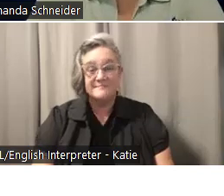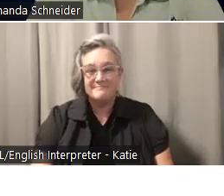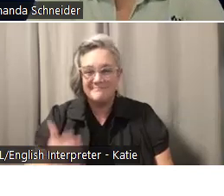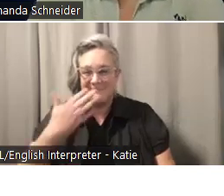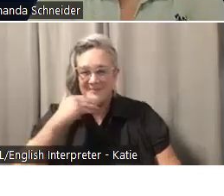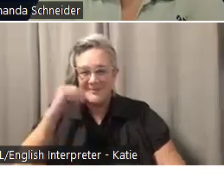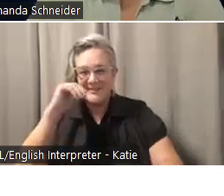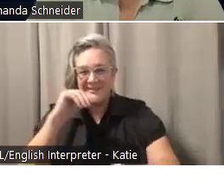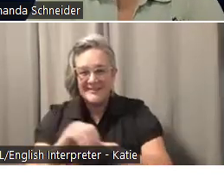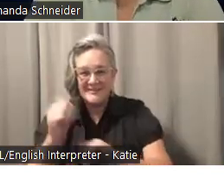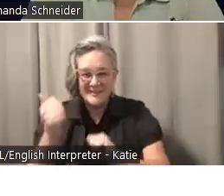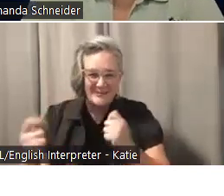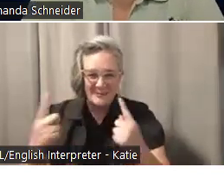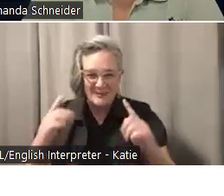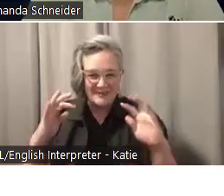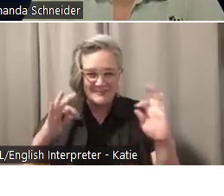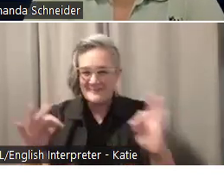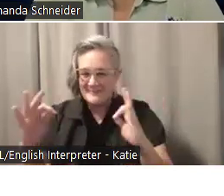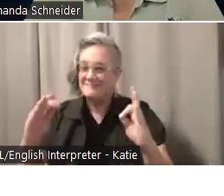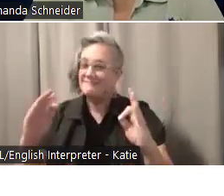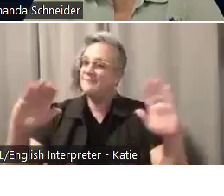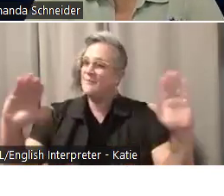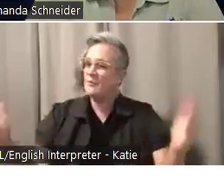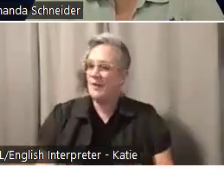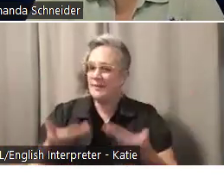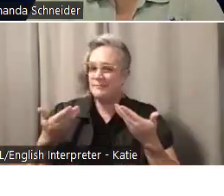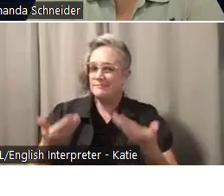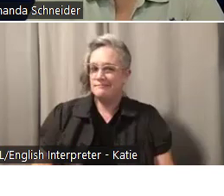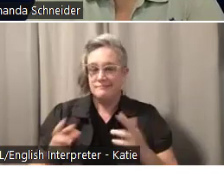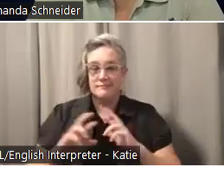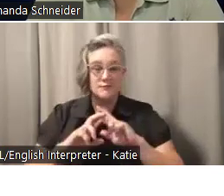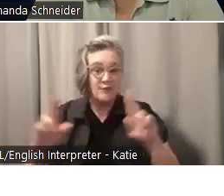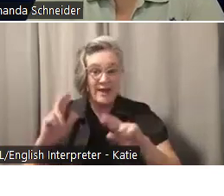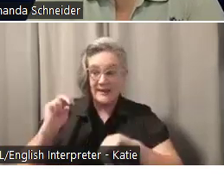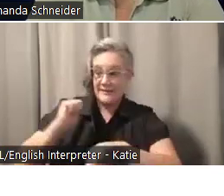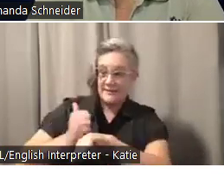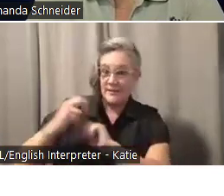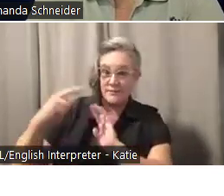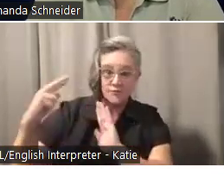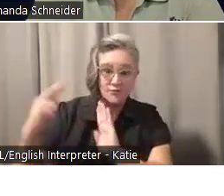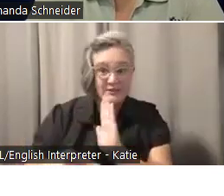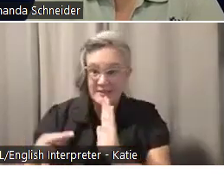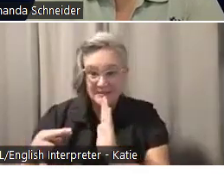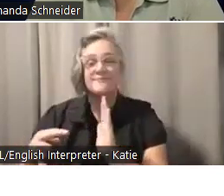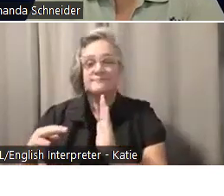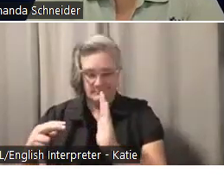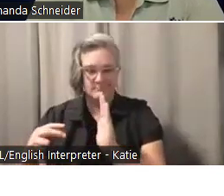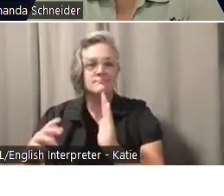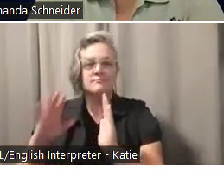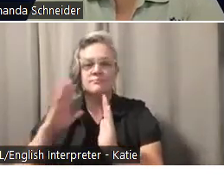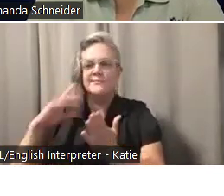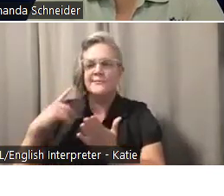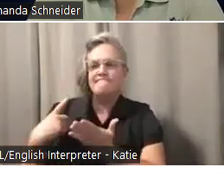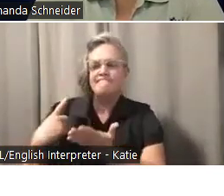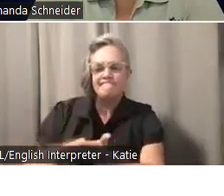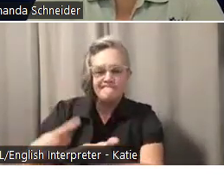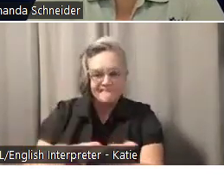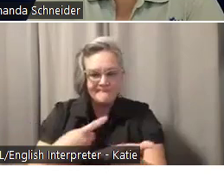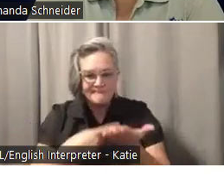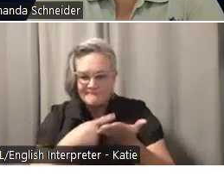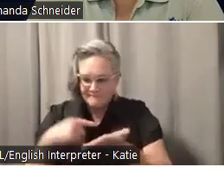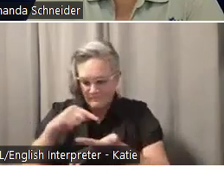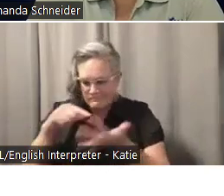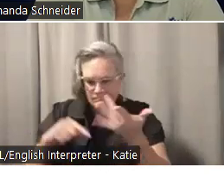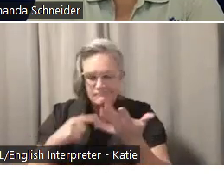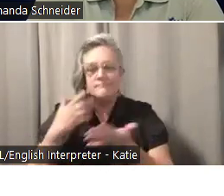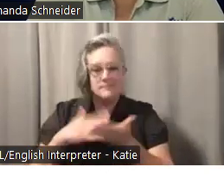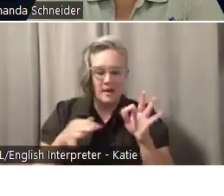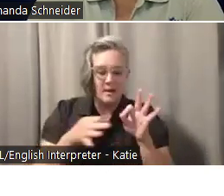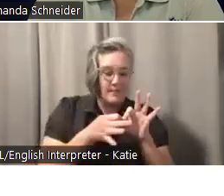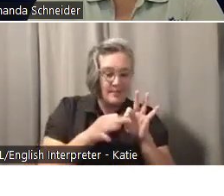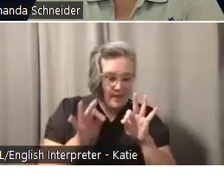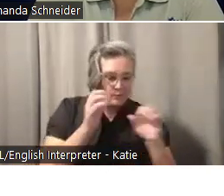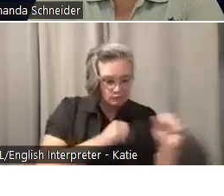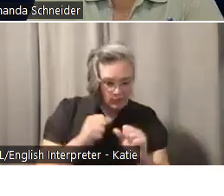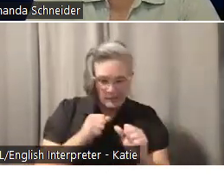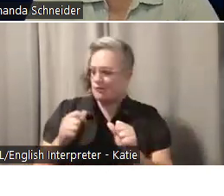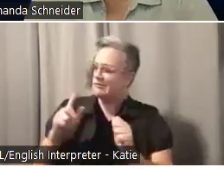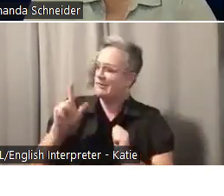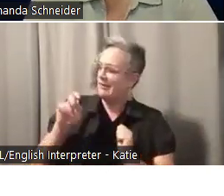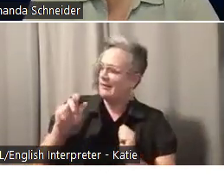Good evening, everyone, and welcome to Ready, Set, Read. We are going to discuss tonight some language and literacy strategies for students who are deaf or hard of hearing.